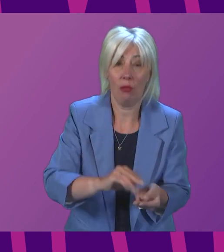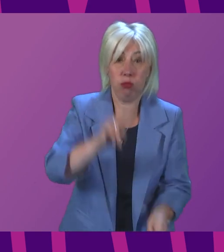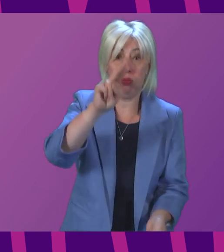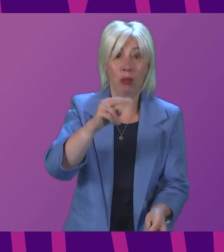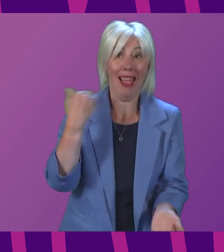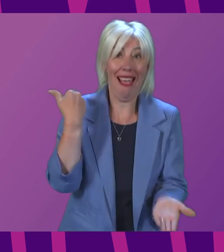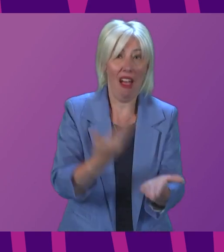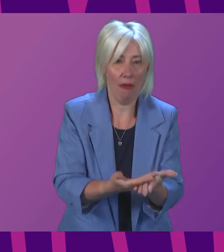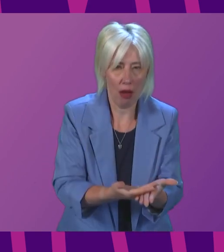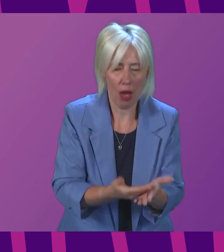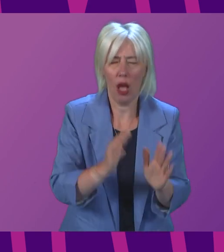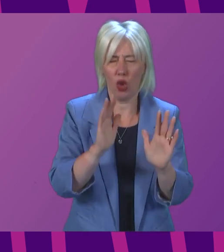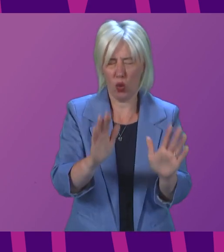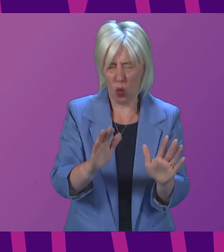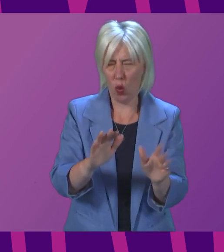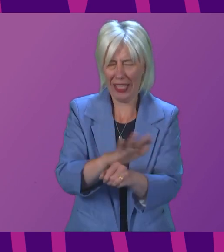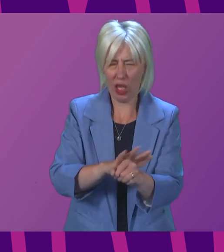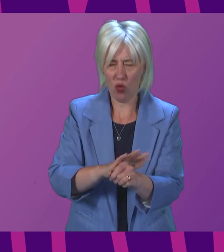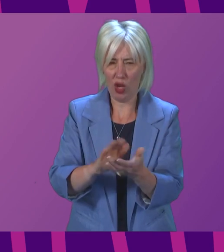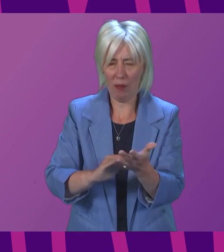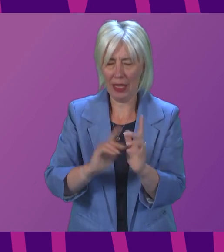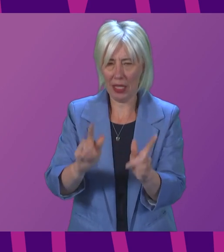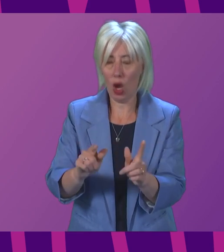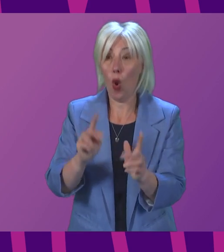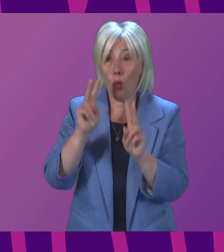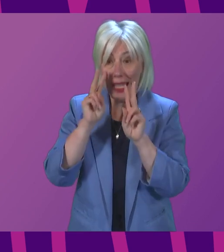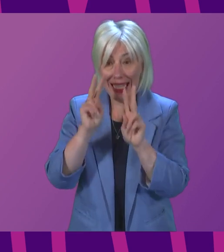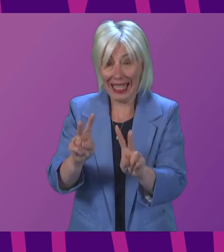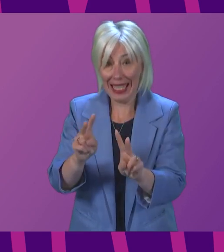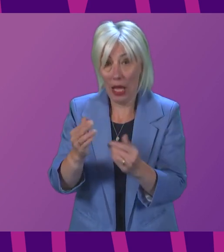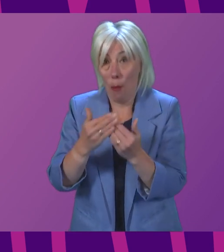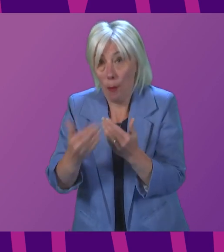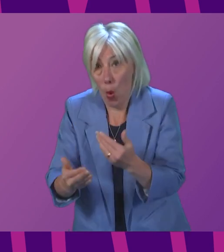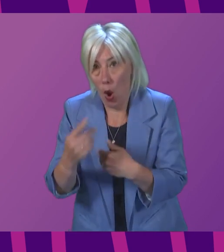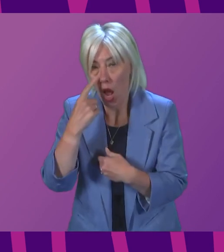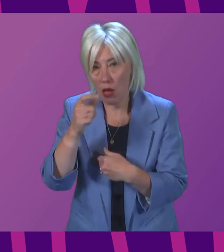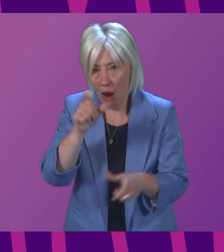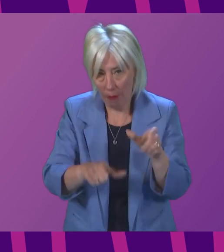What we face here is a situation in which we are seeing more young people but the demand